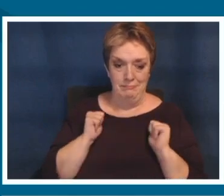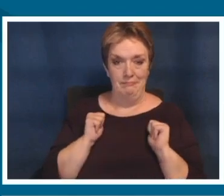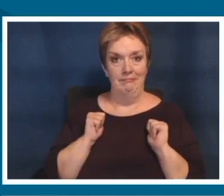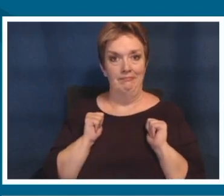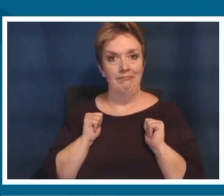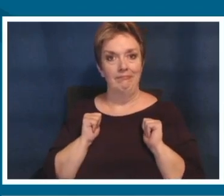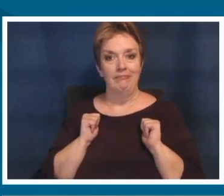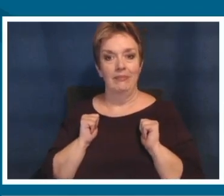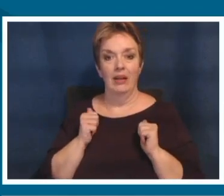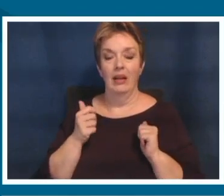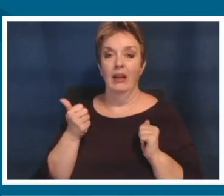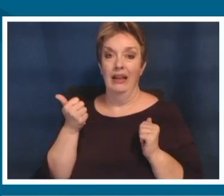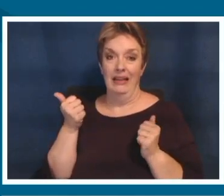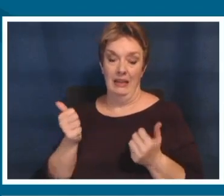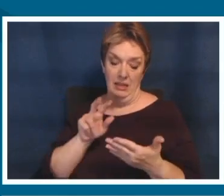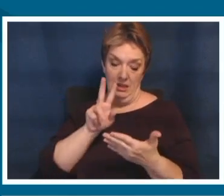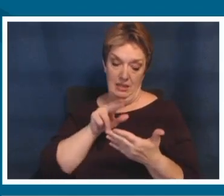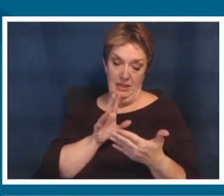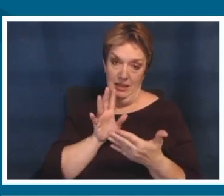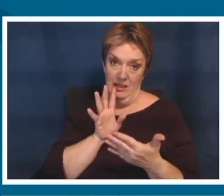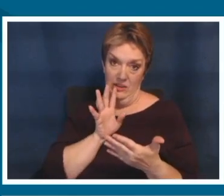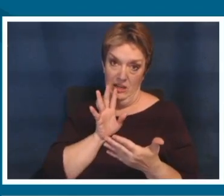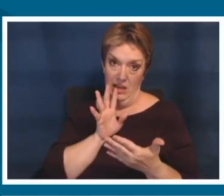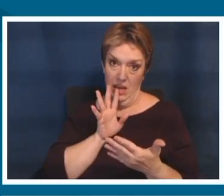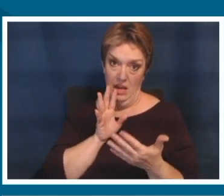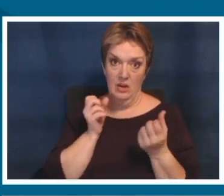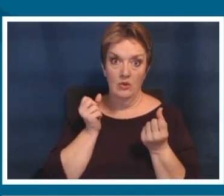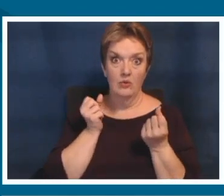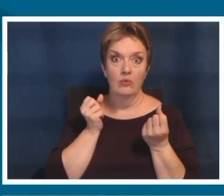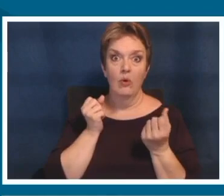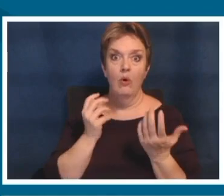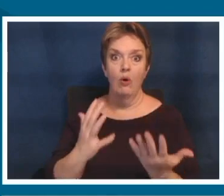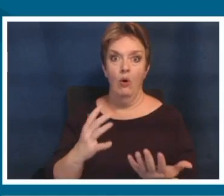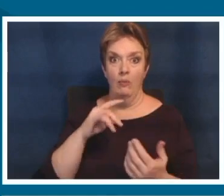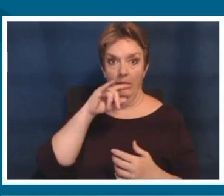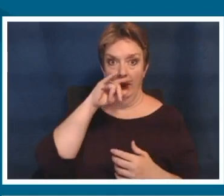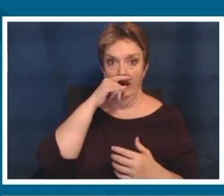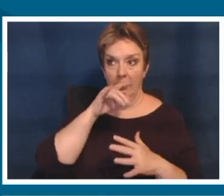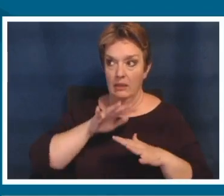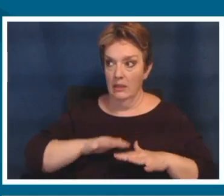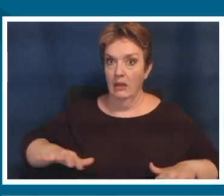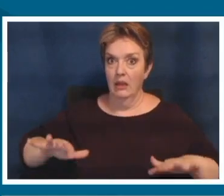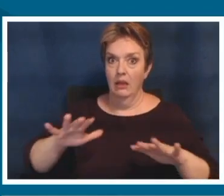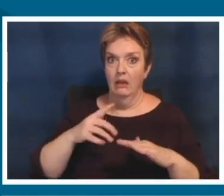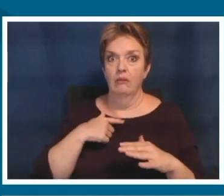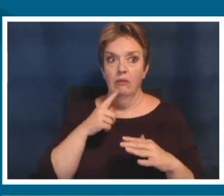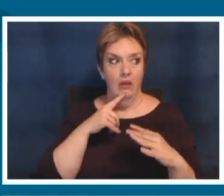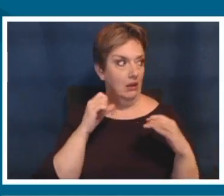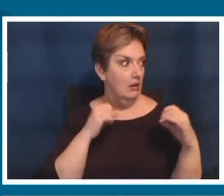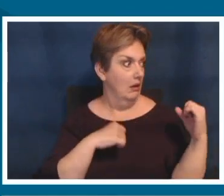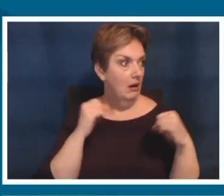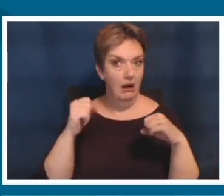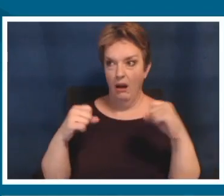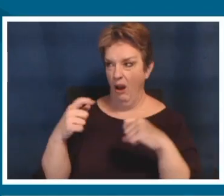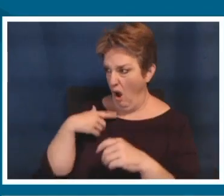front of class there were so many kids in the class that were like